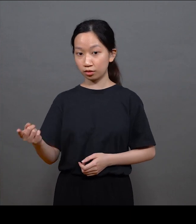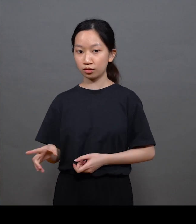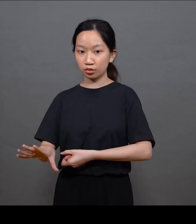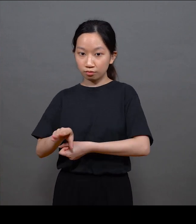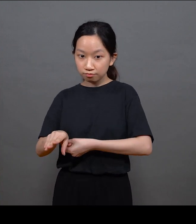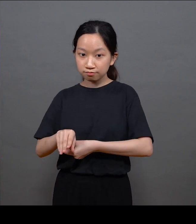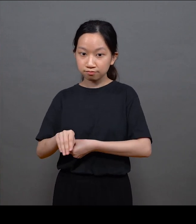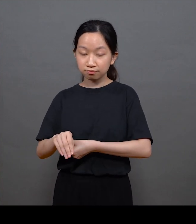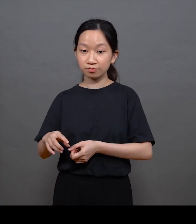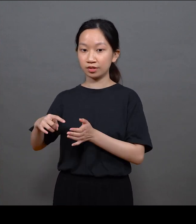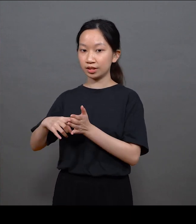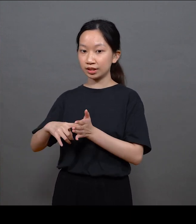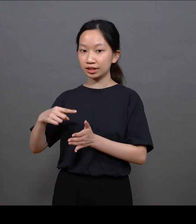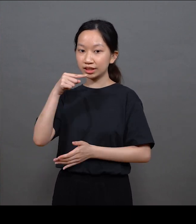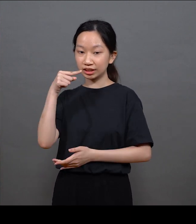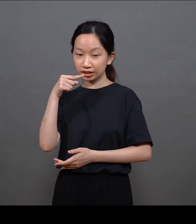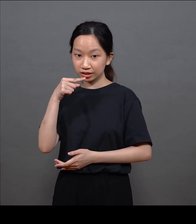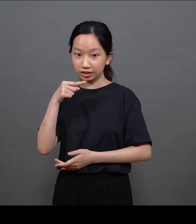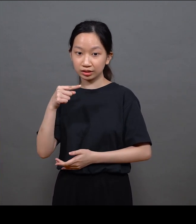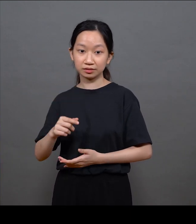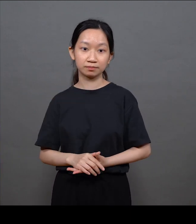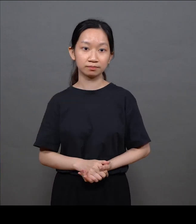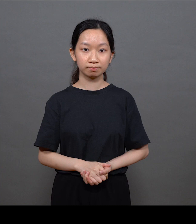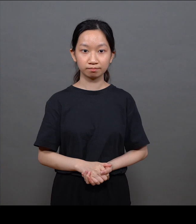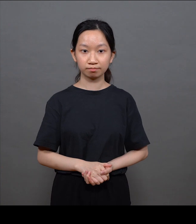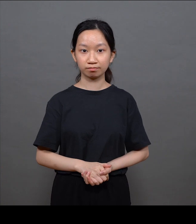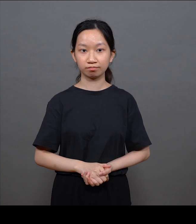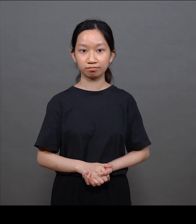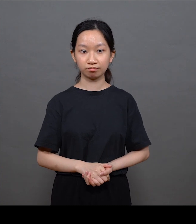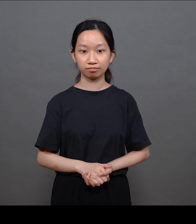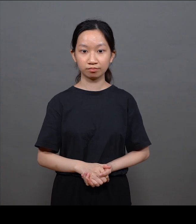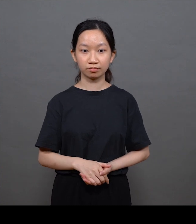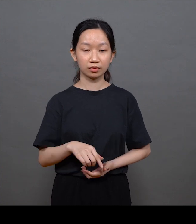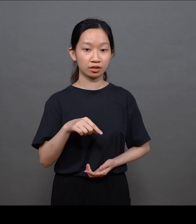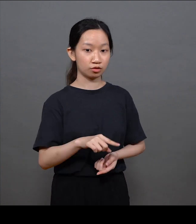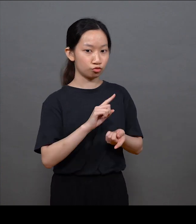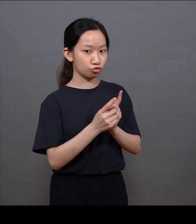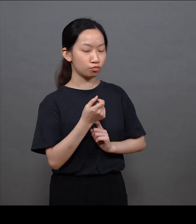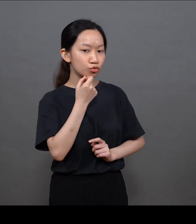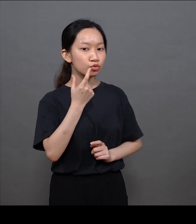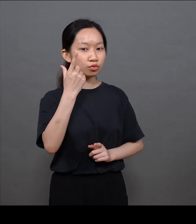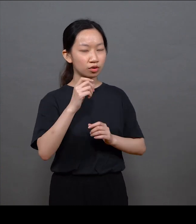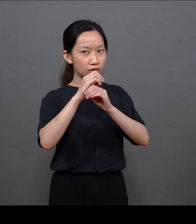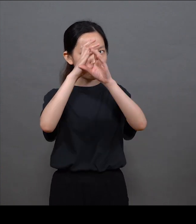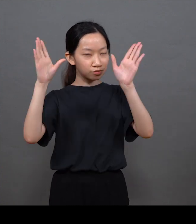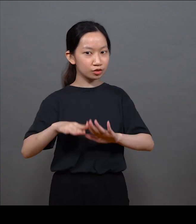But there's also a vacuum cleaner and an electric toothbrush You could say, kind of adult ideas